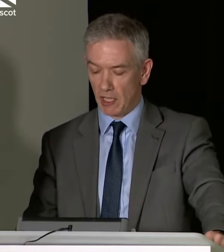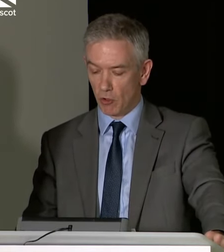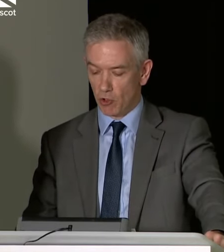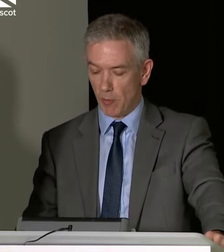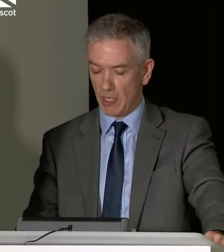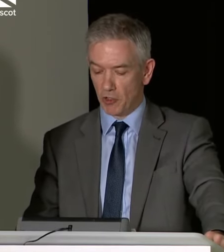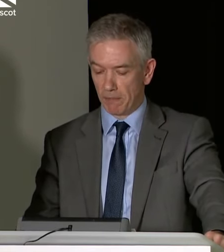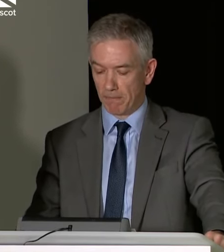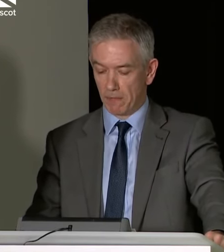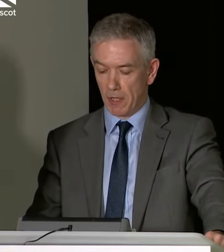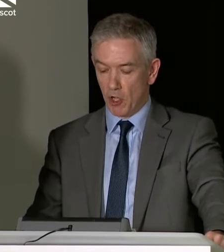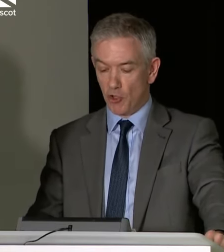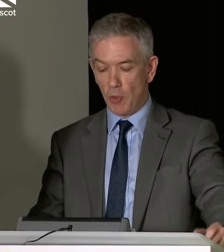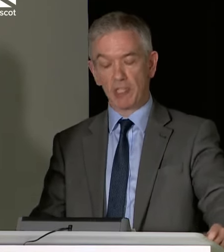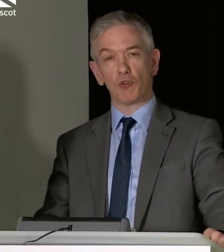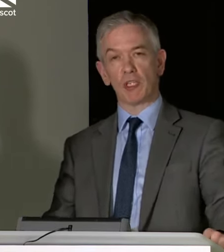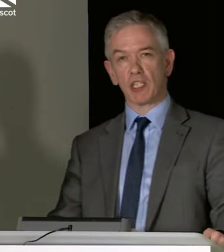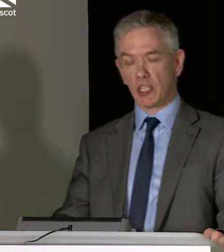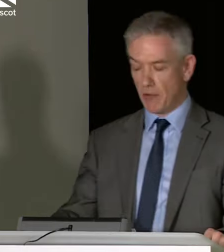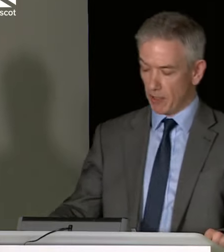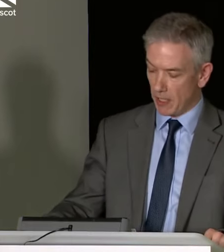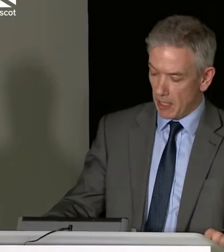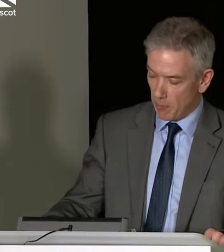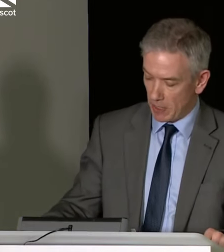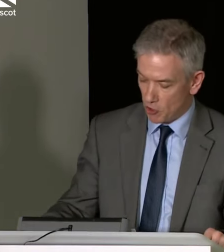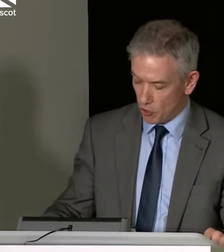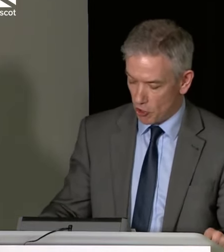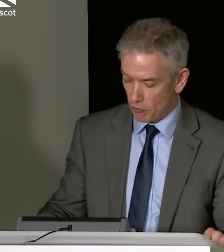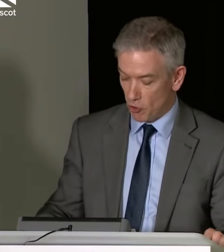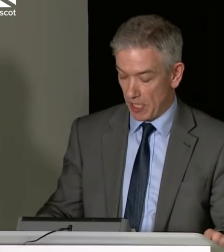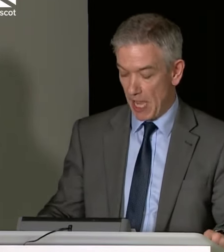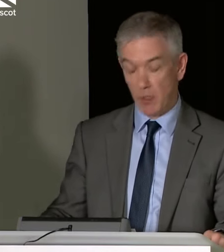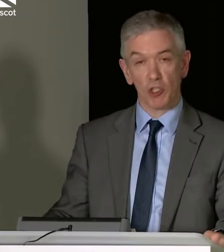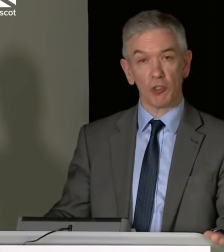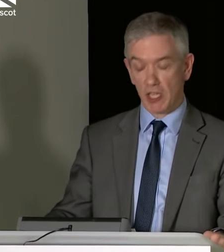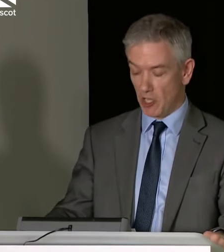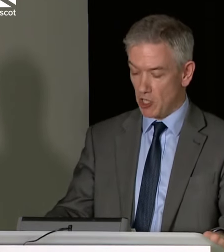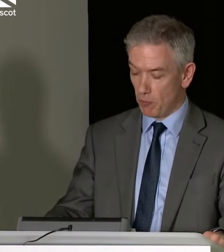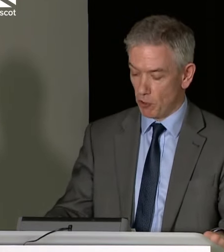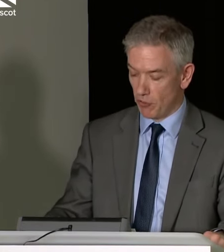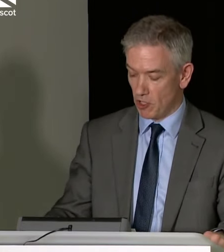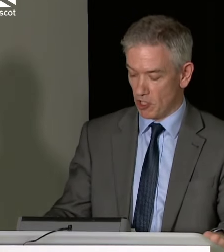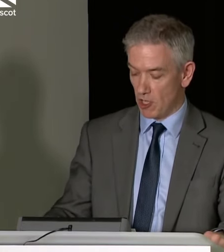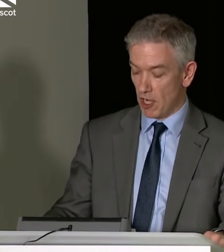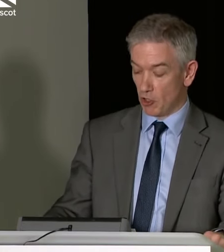and also the military. New ways of doing this safely have been introduced using epishuttle isolation pods for instance